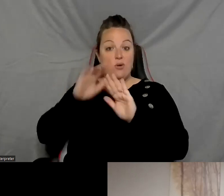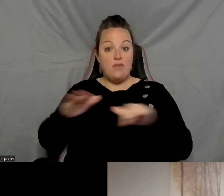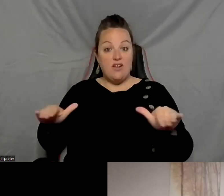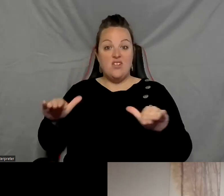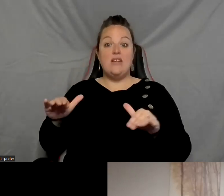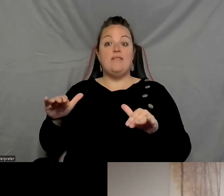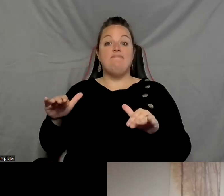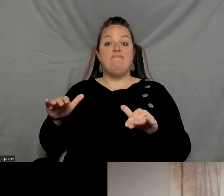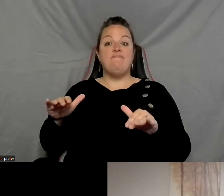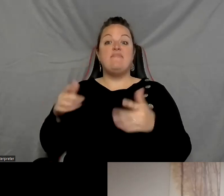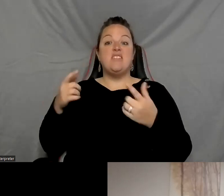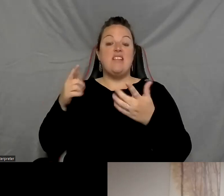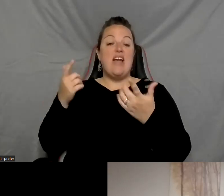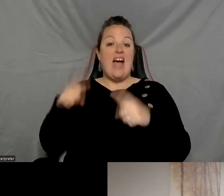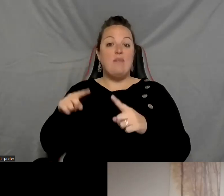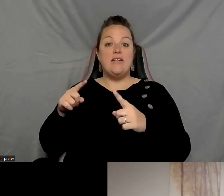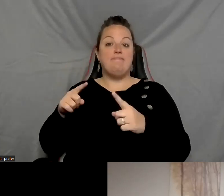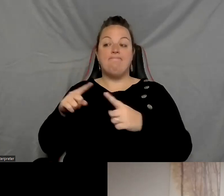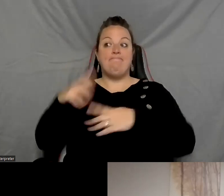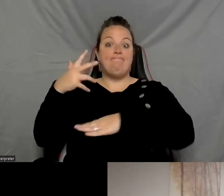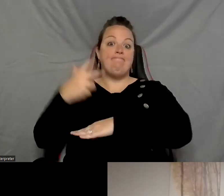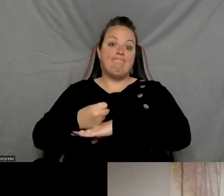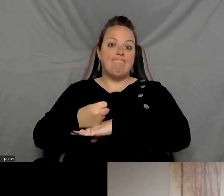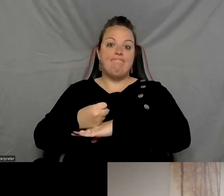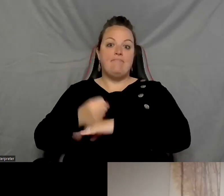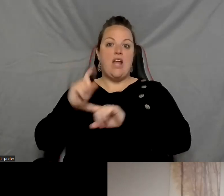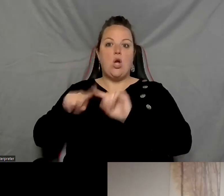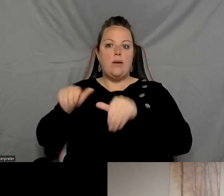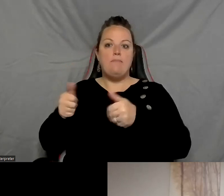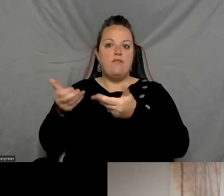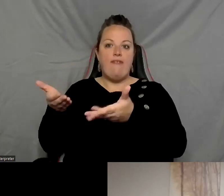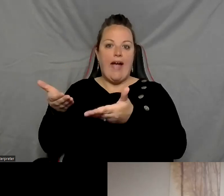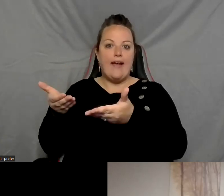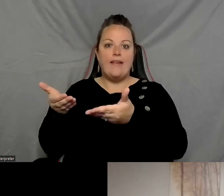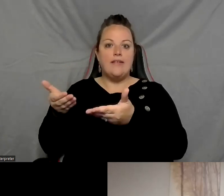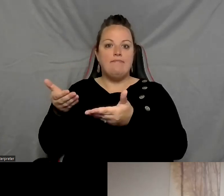down the program. We were not in line with what was required by the state so I had to